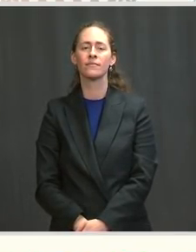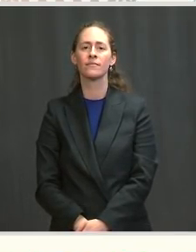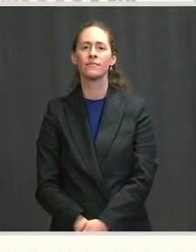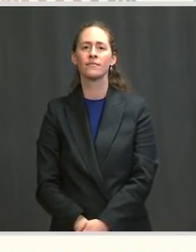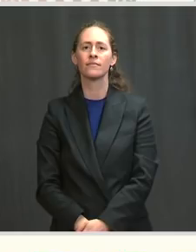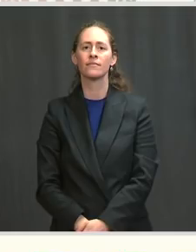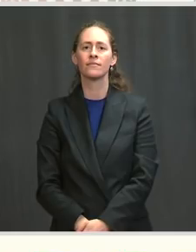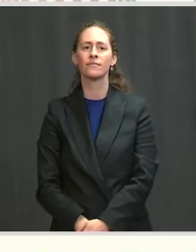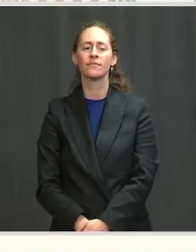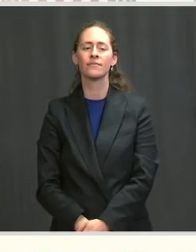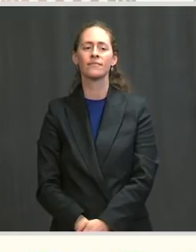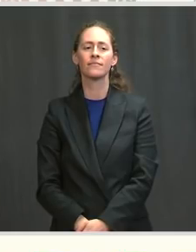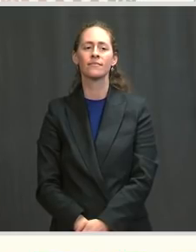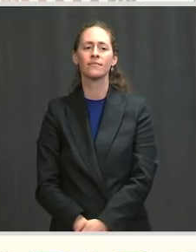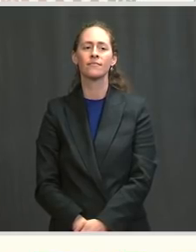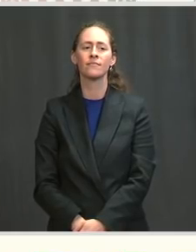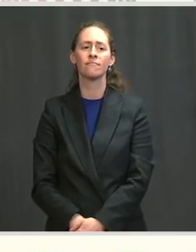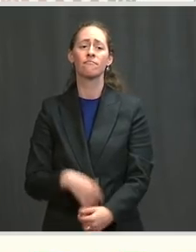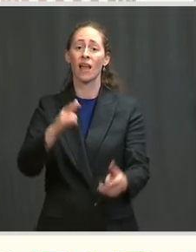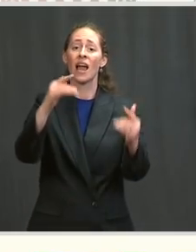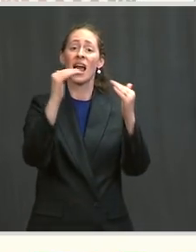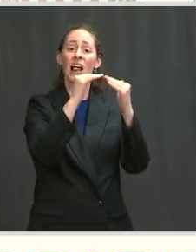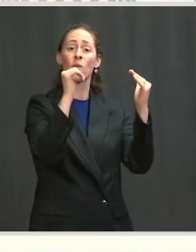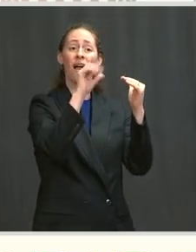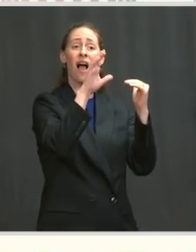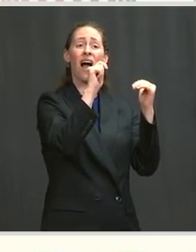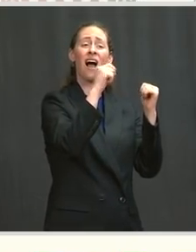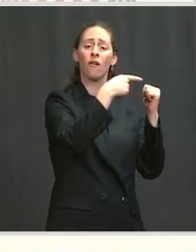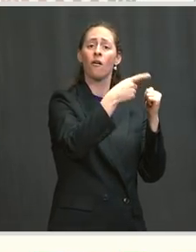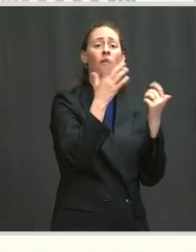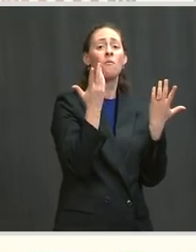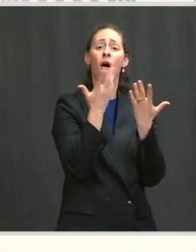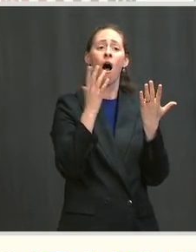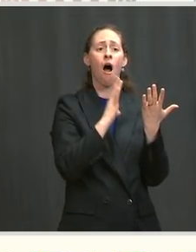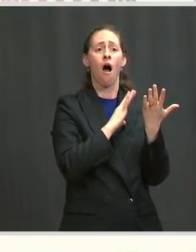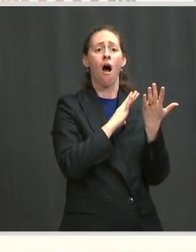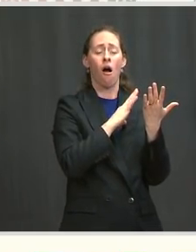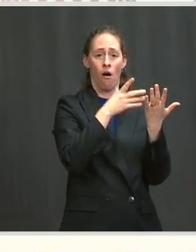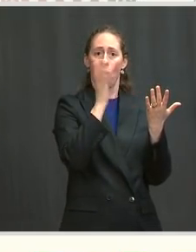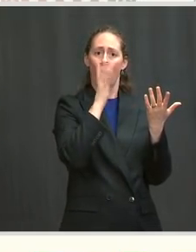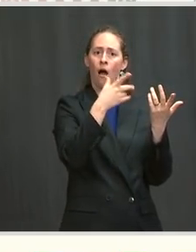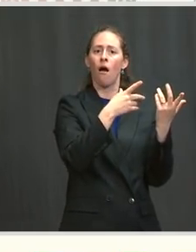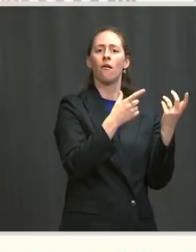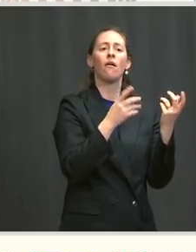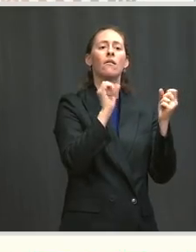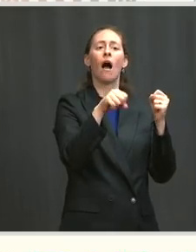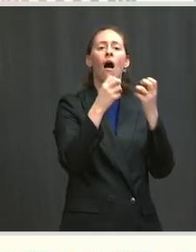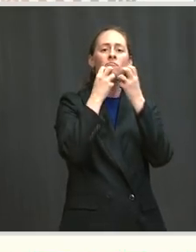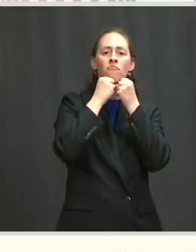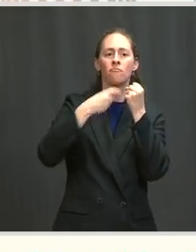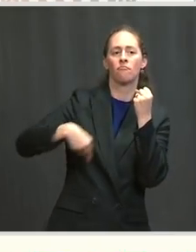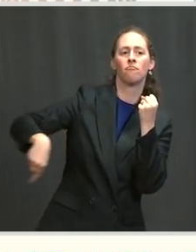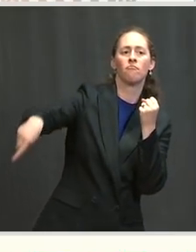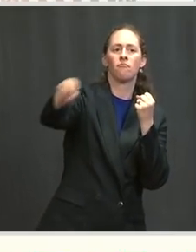It will give LGBTQ plus people like me the opportunity to walk into the world as our true, authentic selves